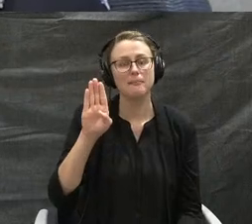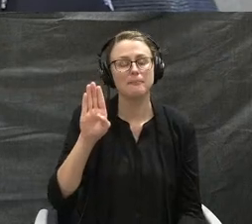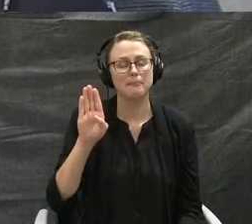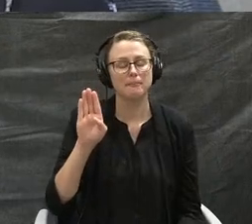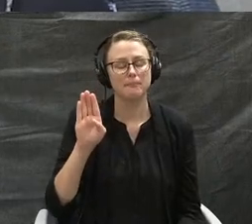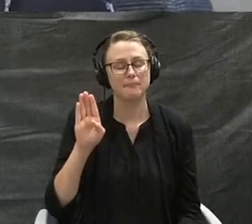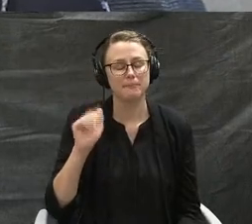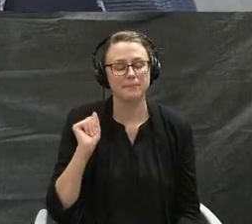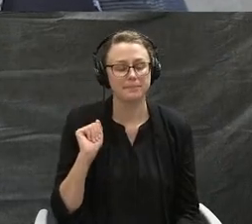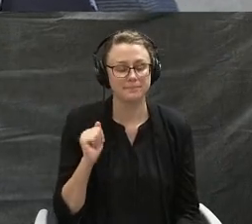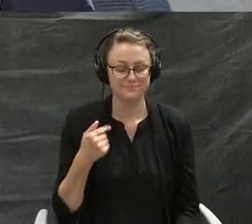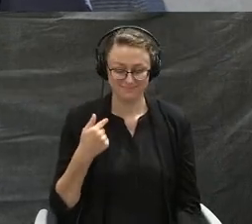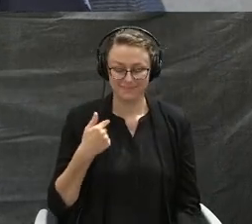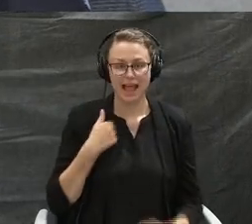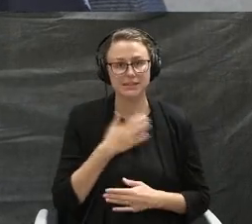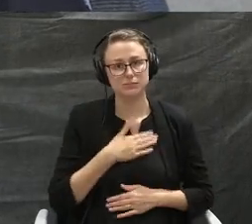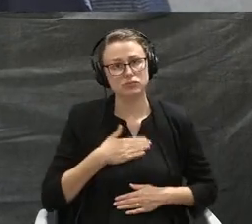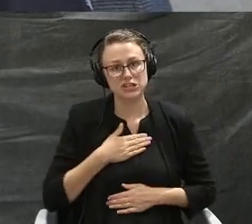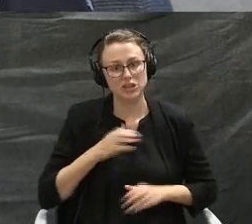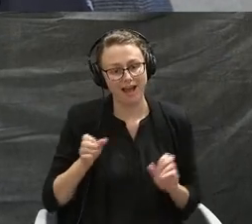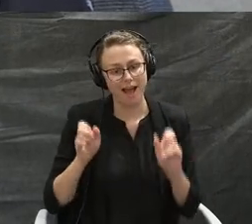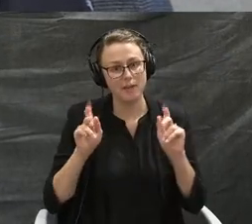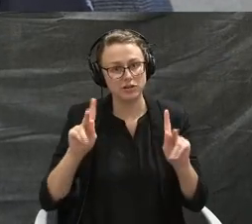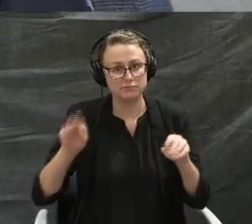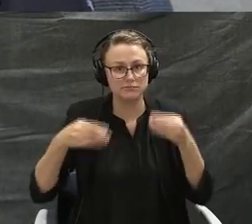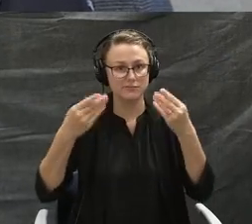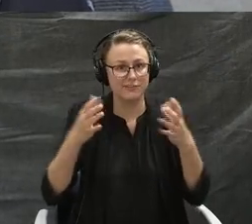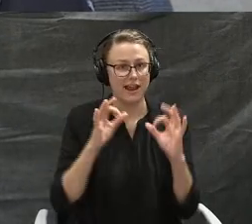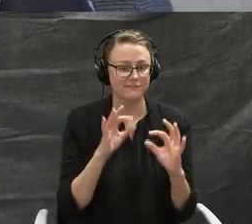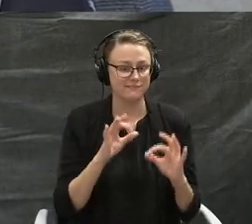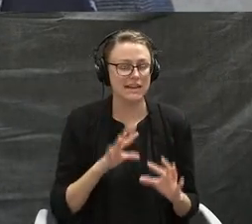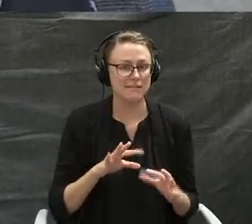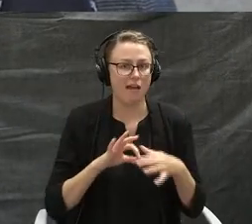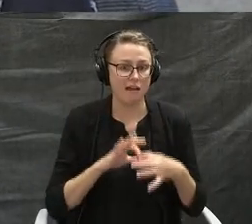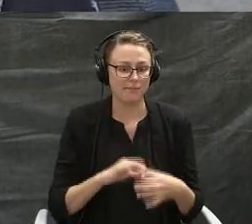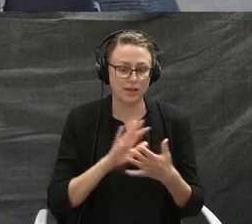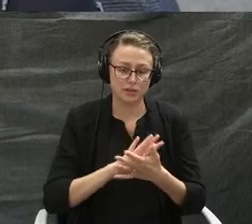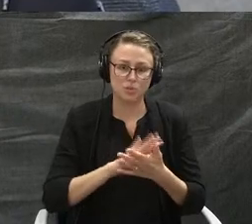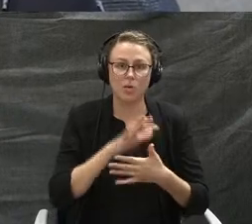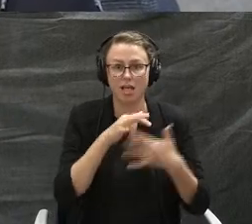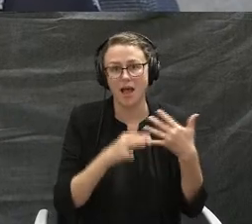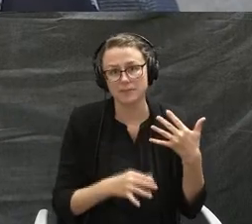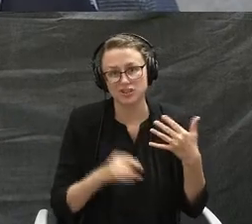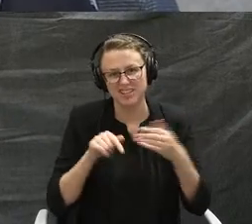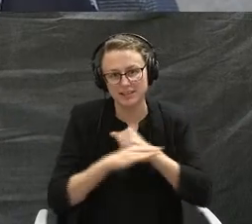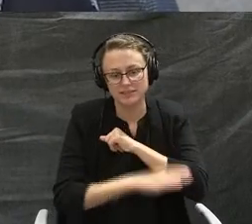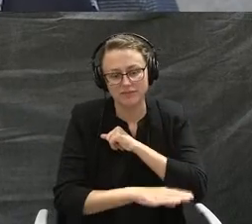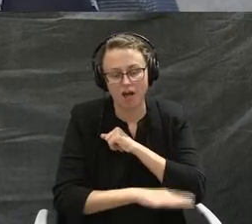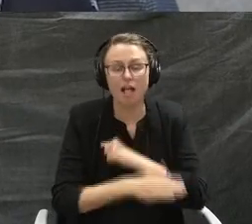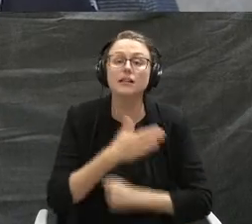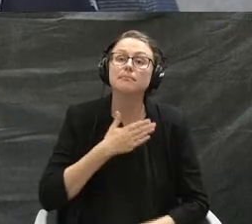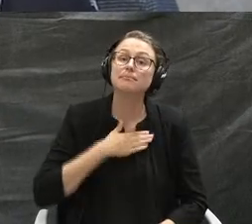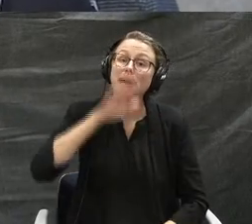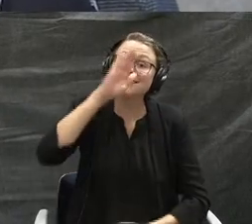I appreciate the opportunity to provide feedback on the school options for the fall. My son is in high school and will be a